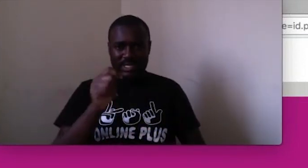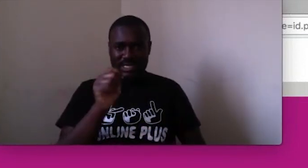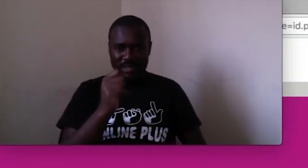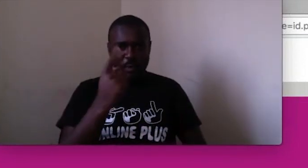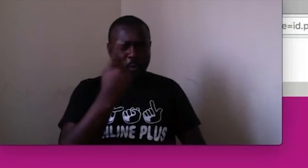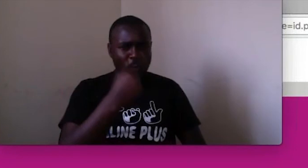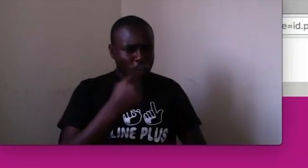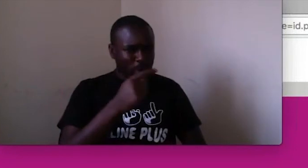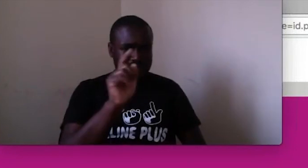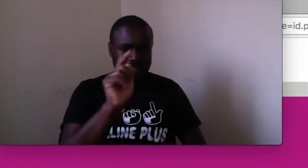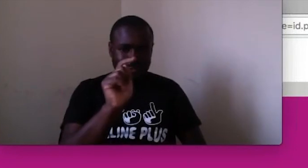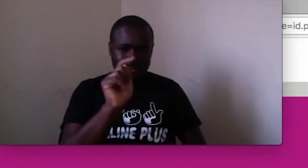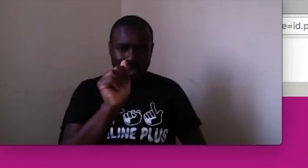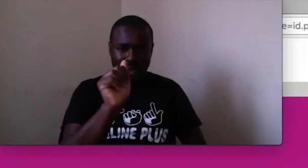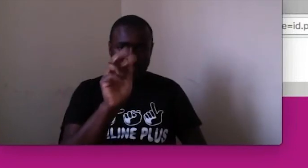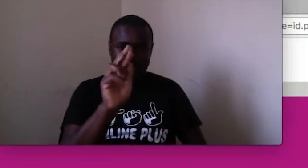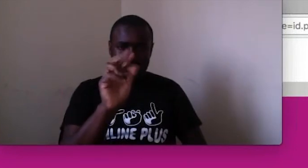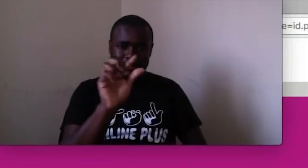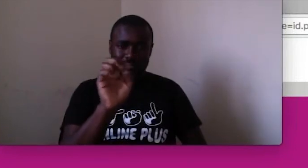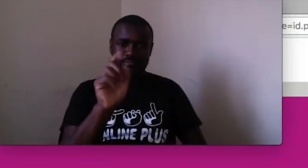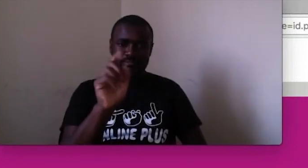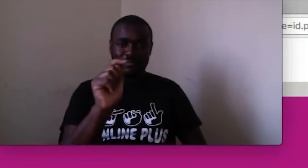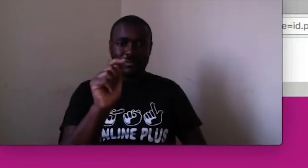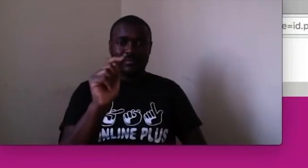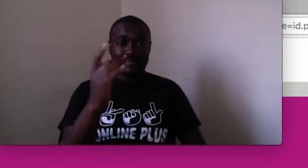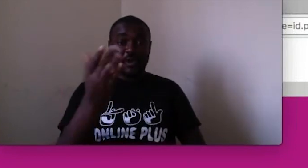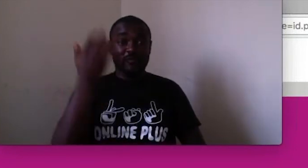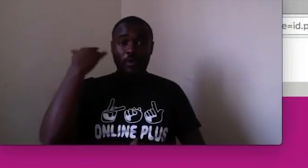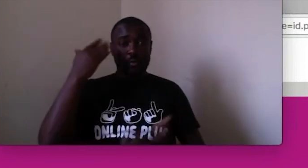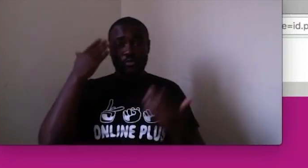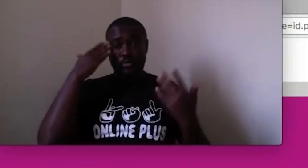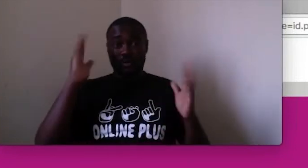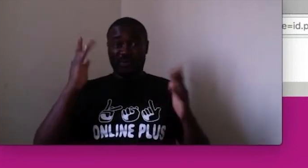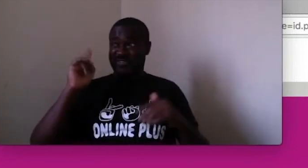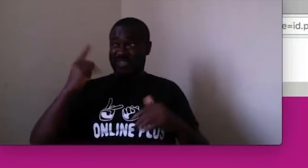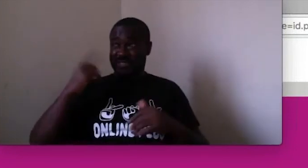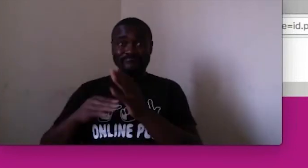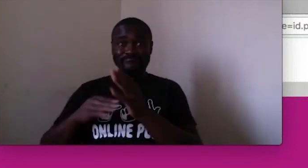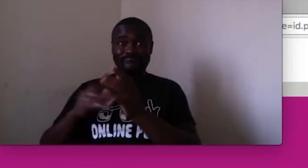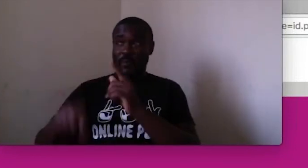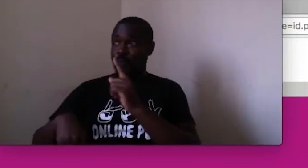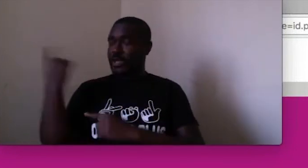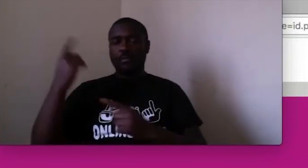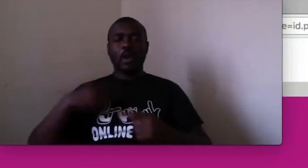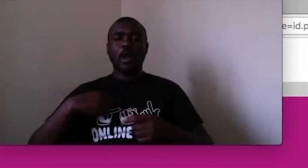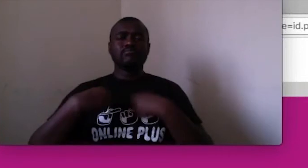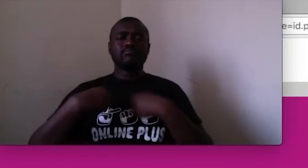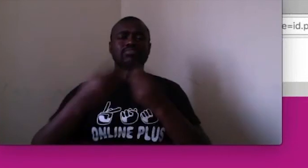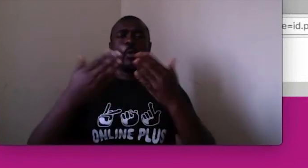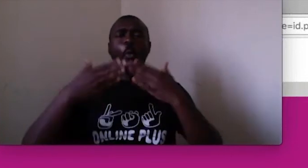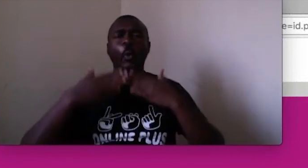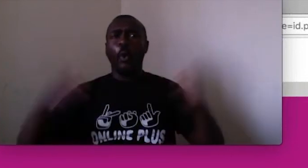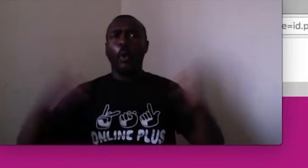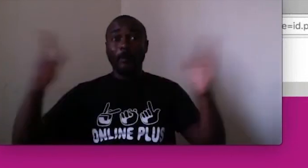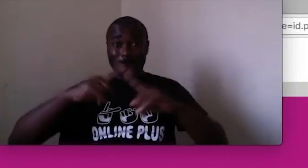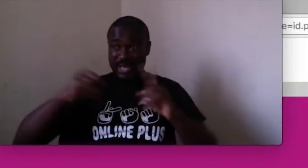who my customers really are? so this is key who my target market is? before it wasn't important